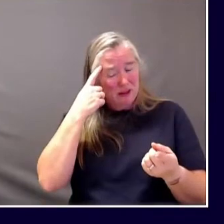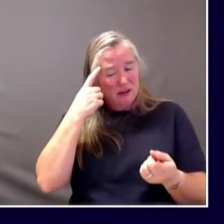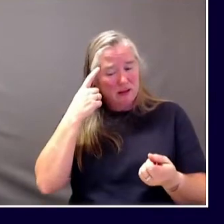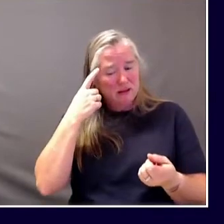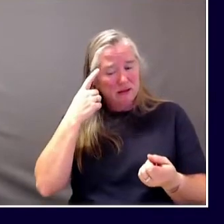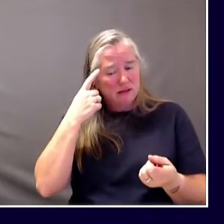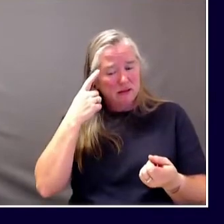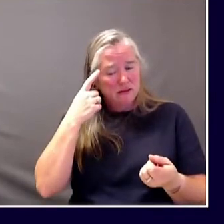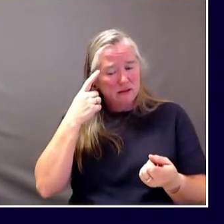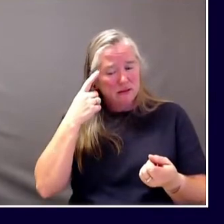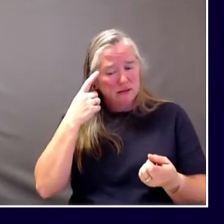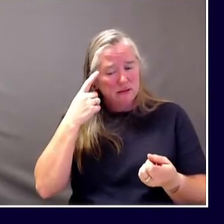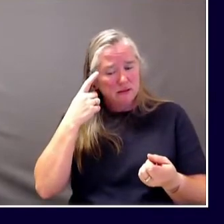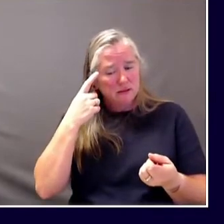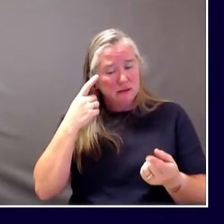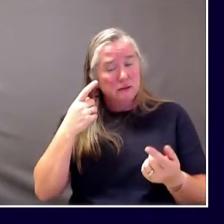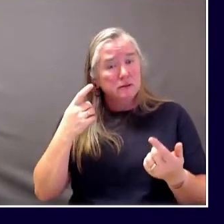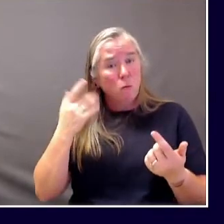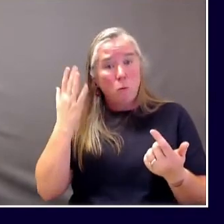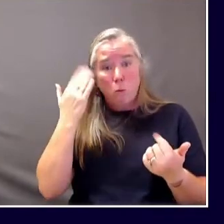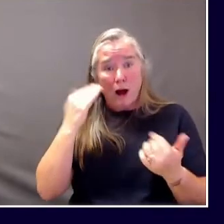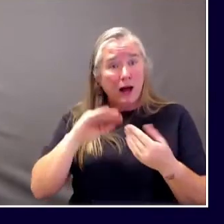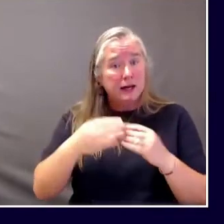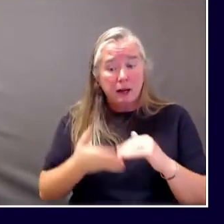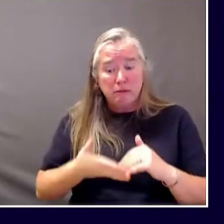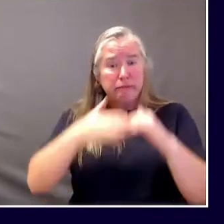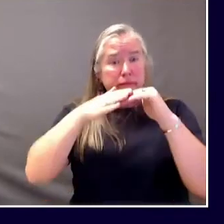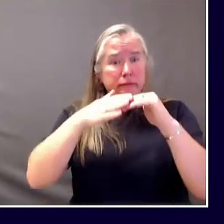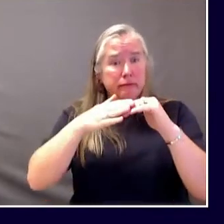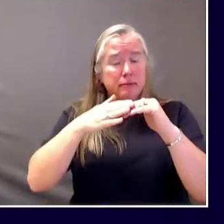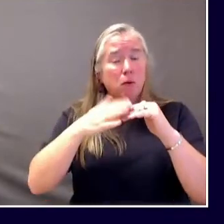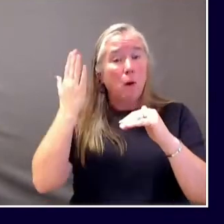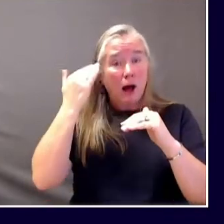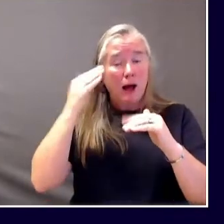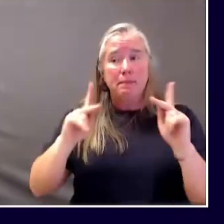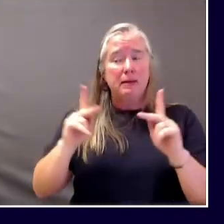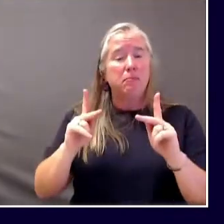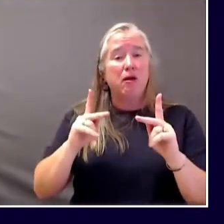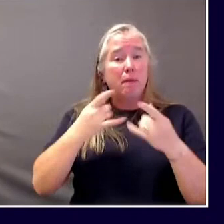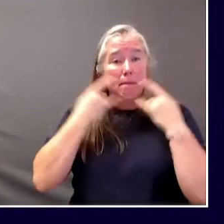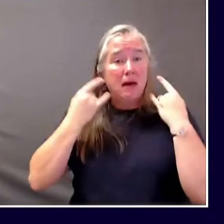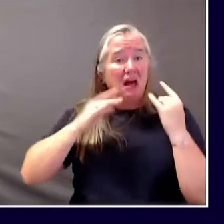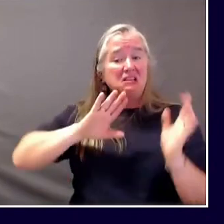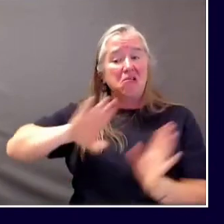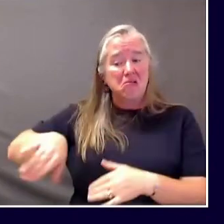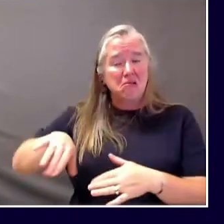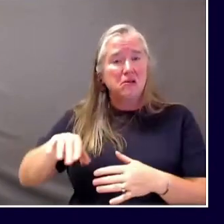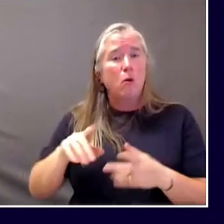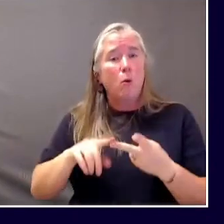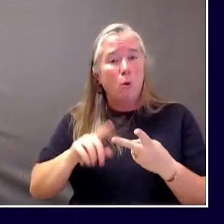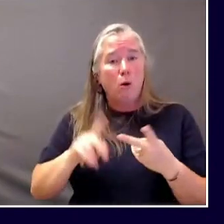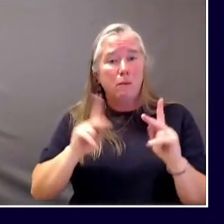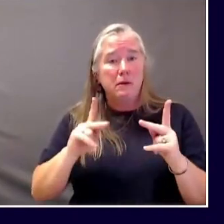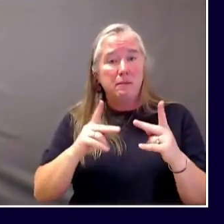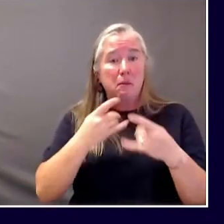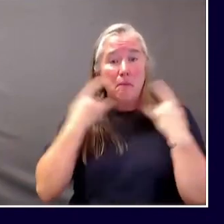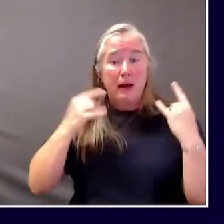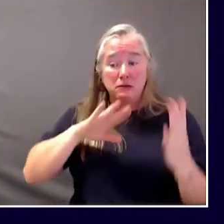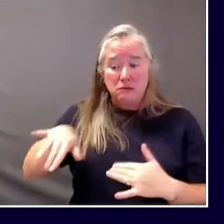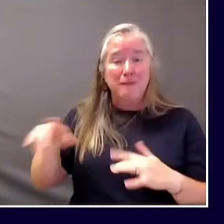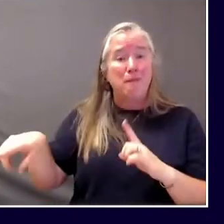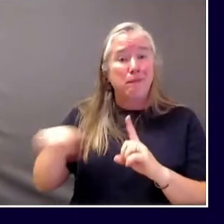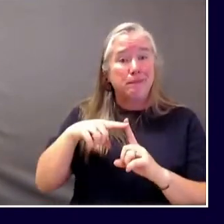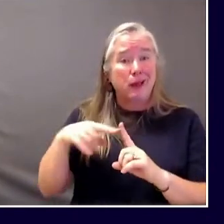who aren't following any of that